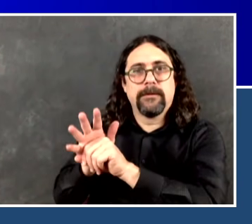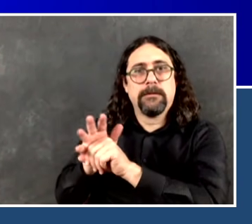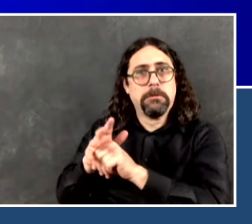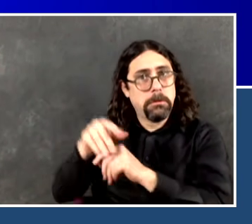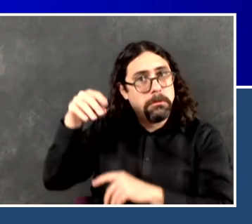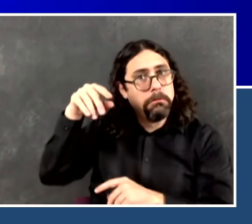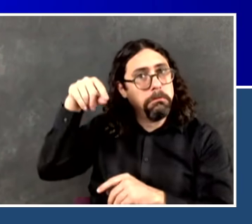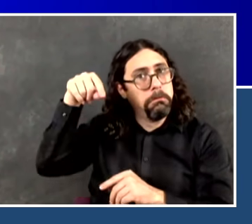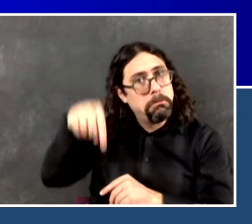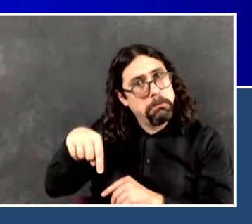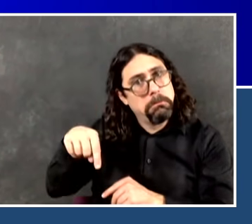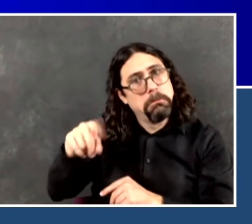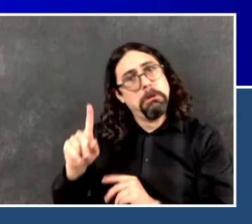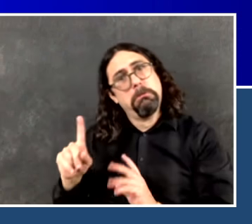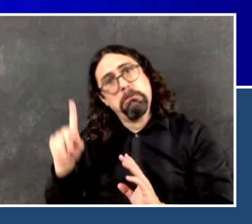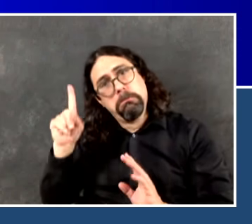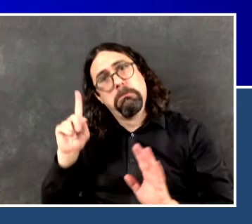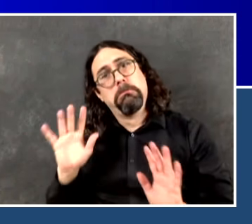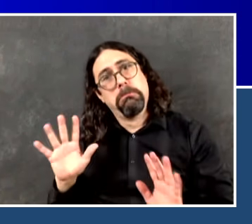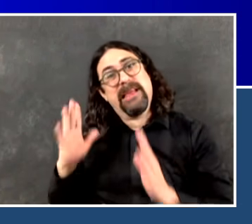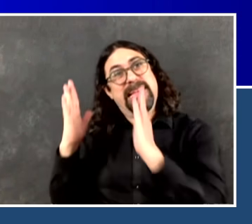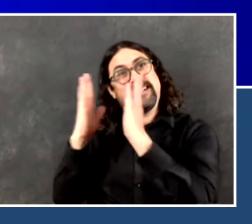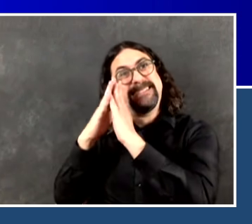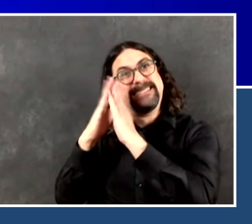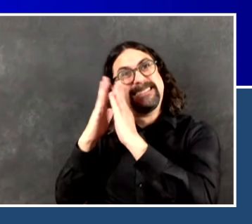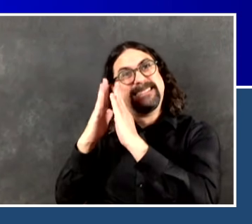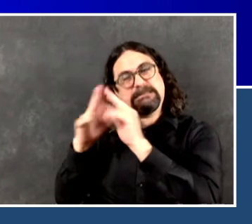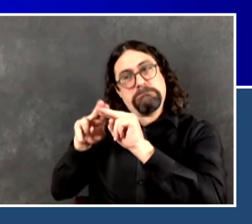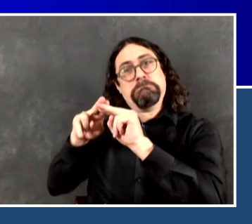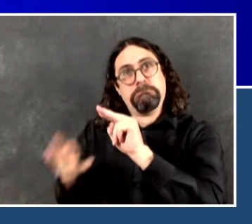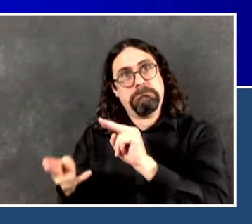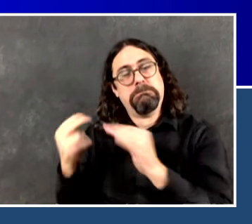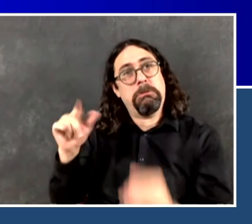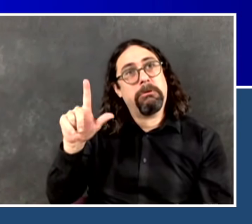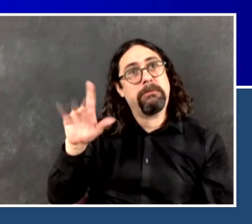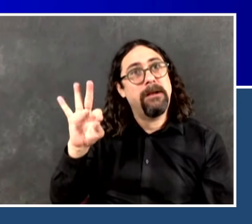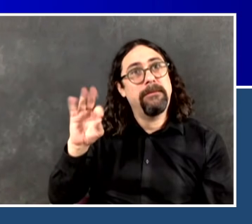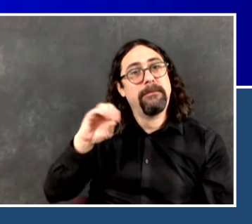THIS IS ONE PIECE THAT IS NOT SO SUNNY, PUBLIC HEALTH LAB TESTS